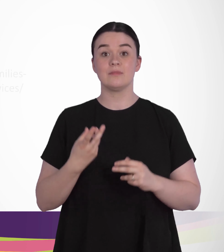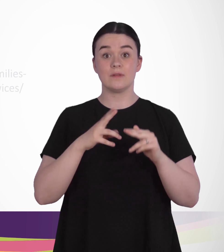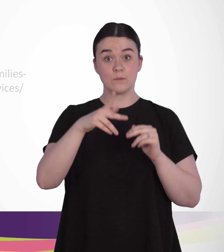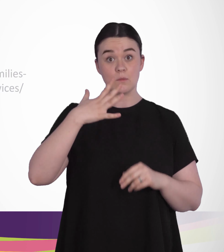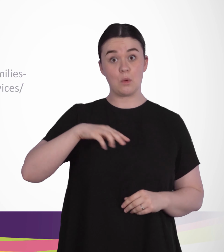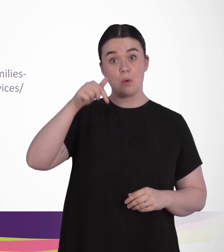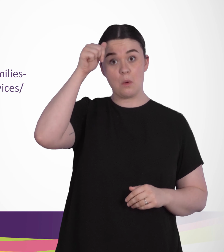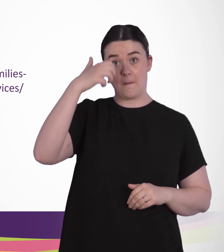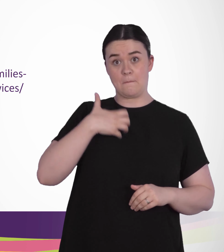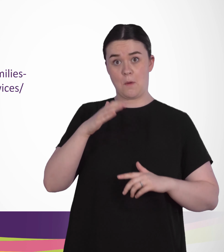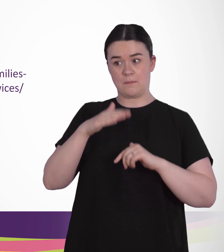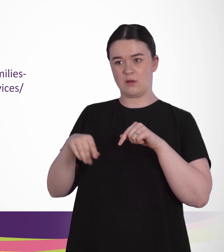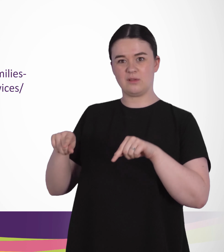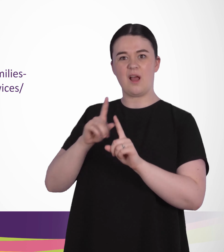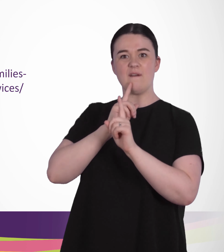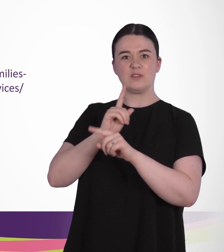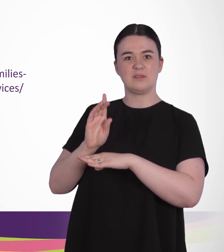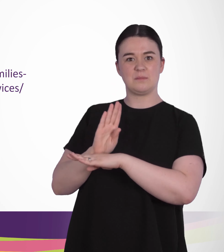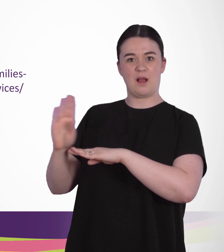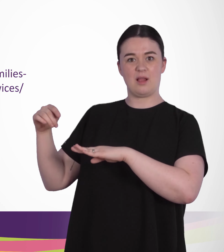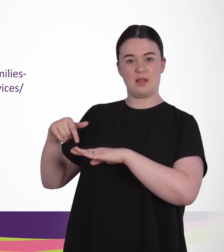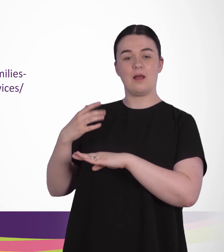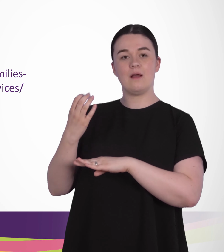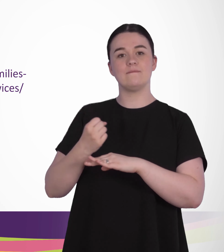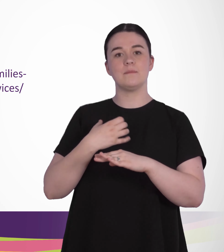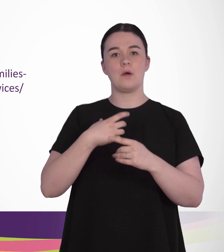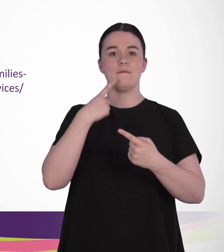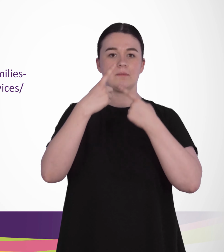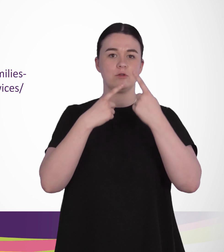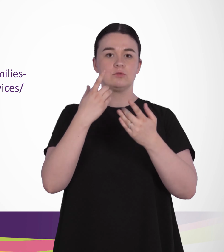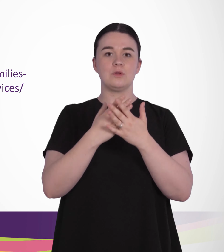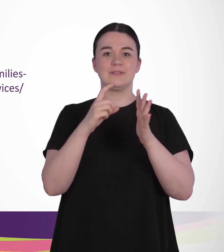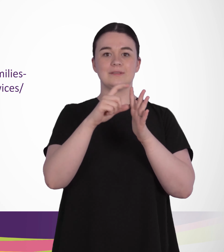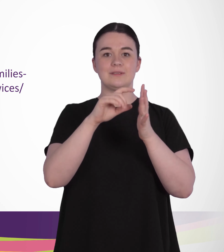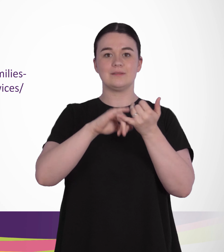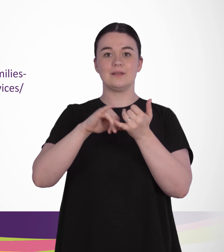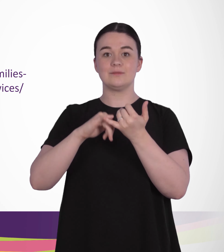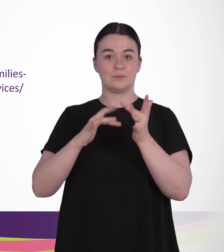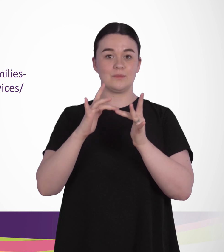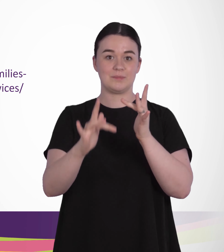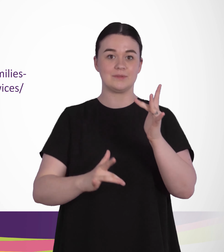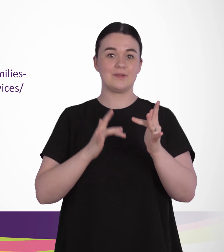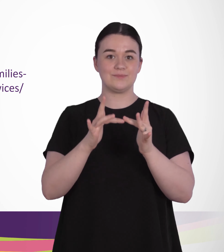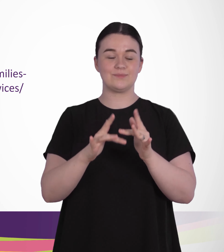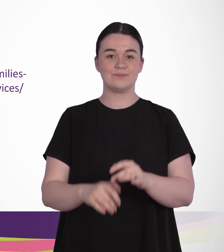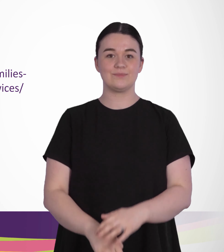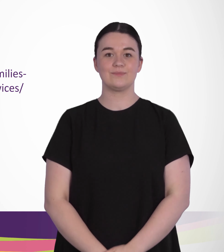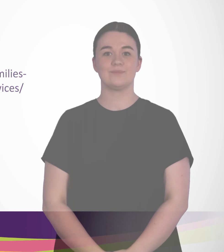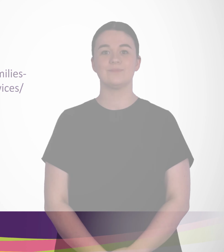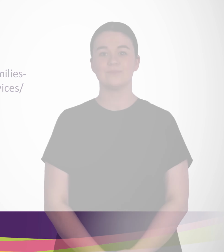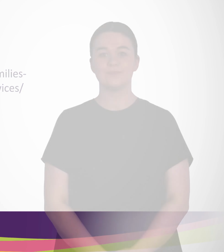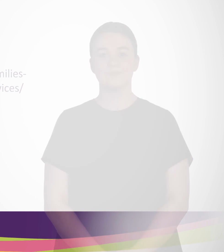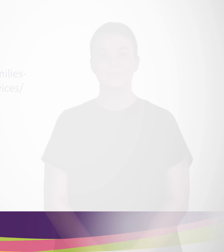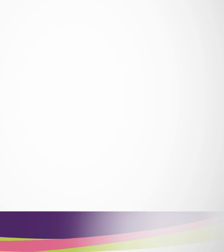More information about the Advisory Panel is available at website.